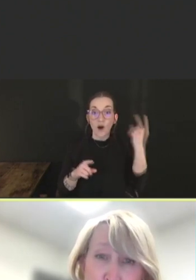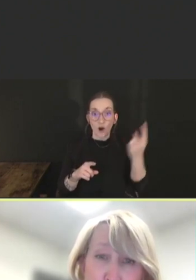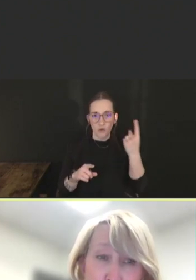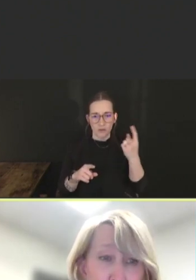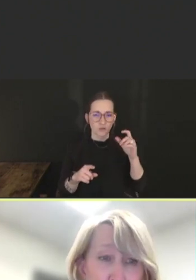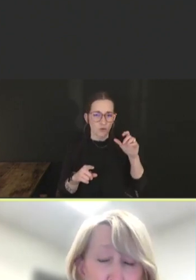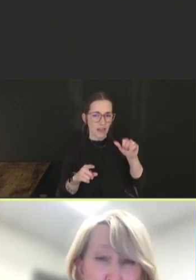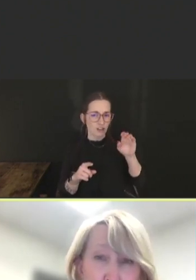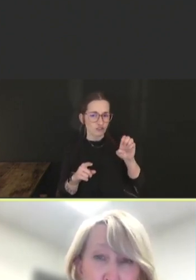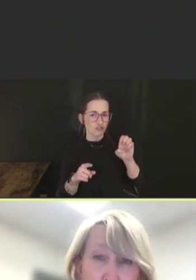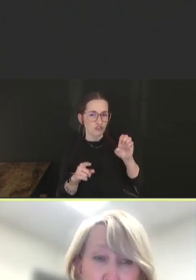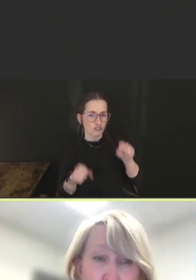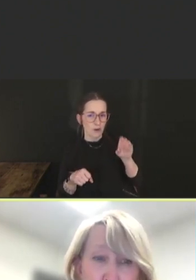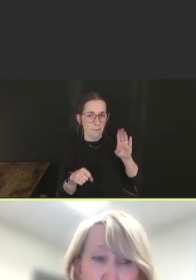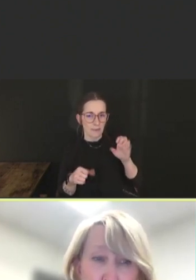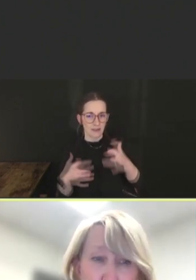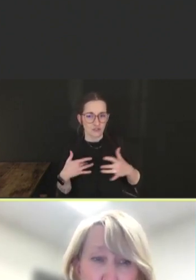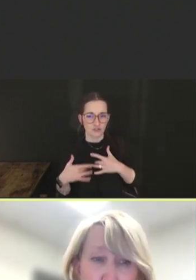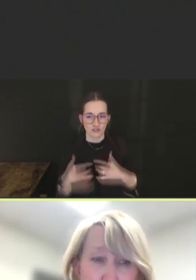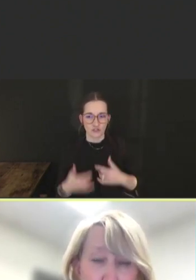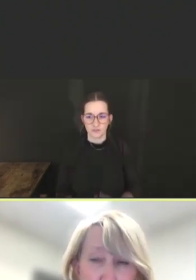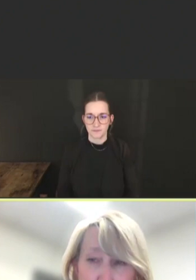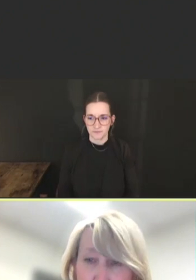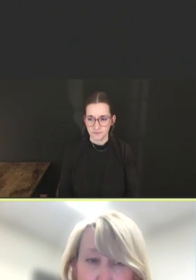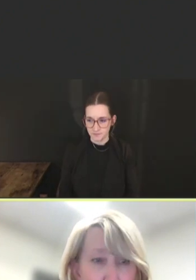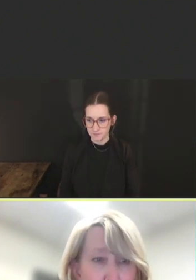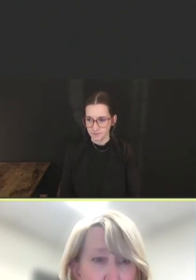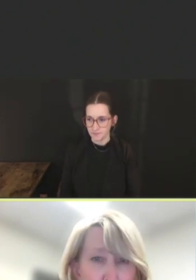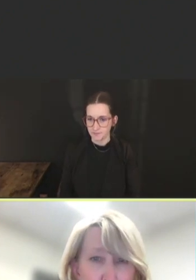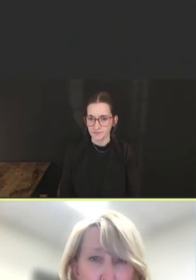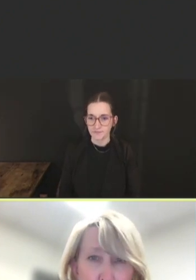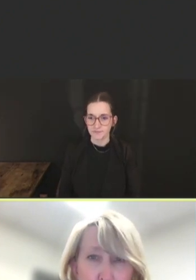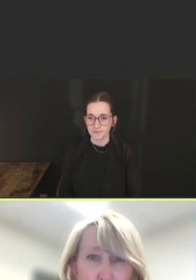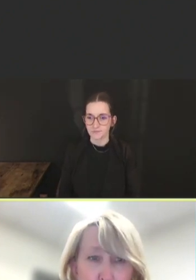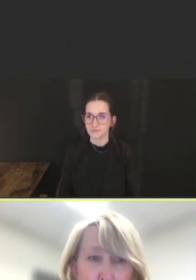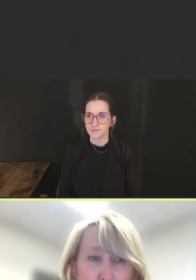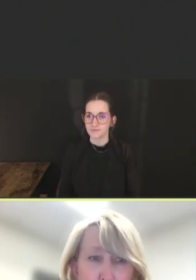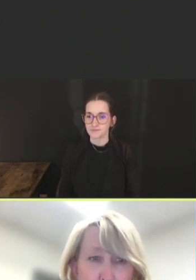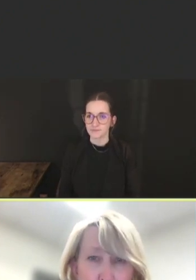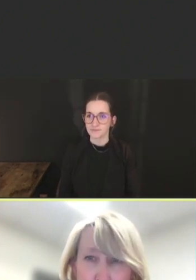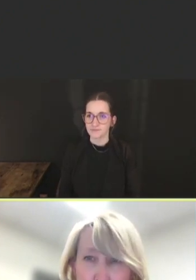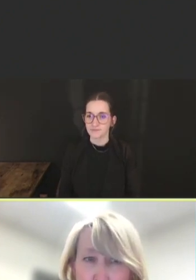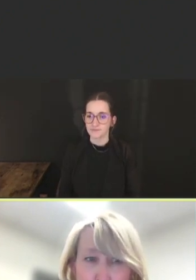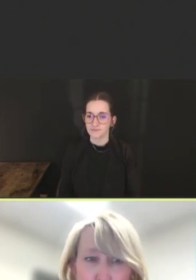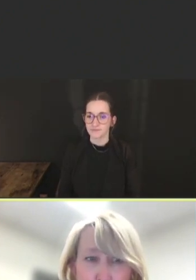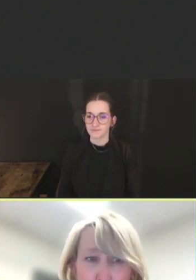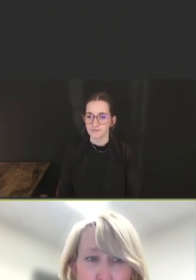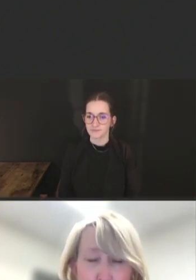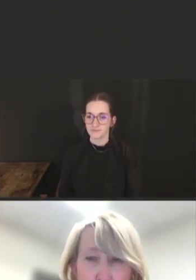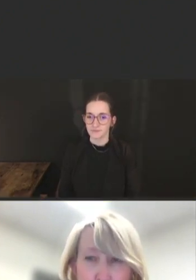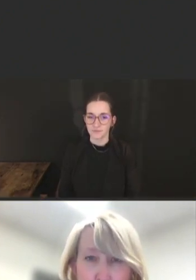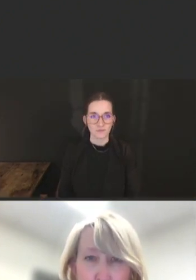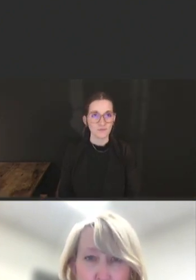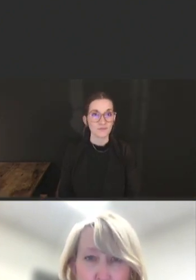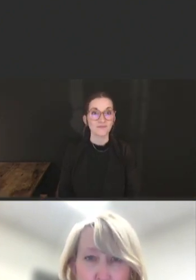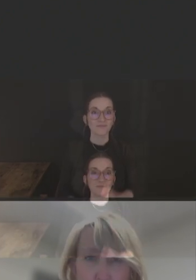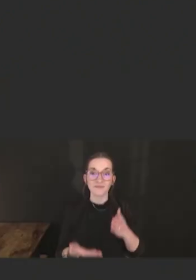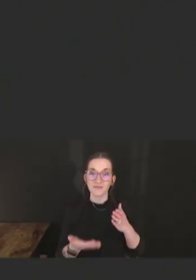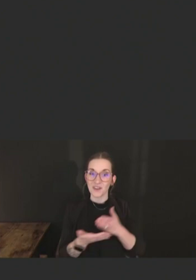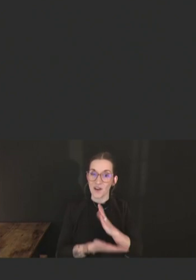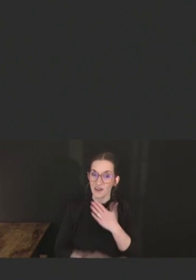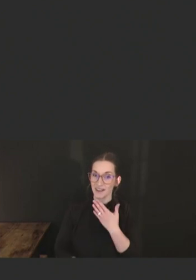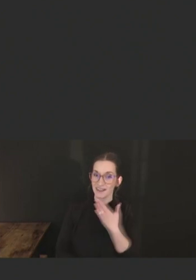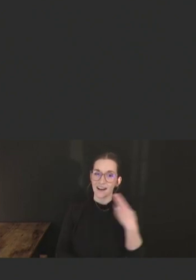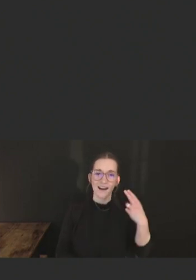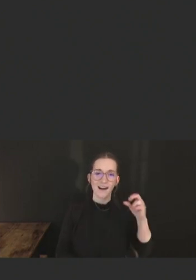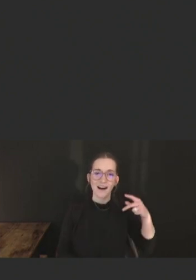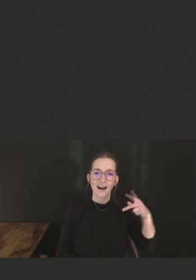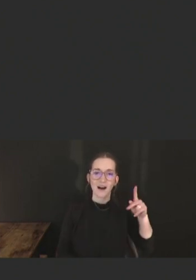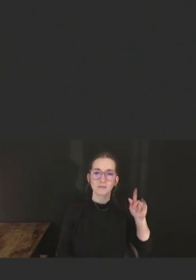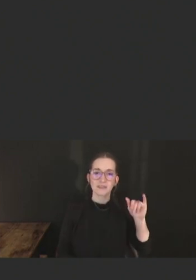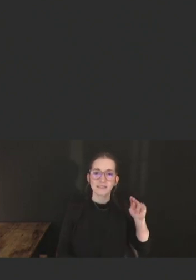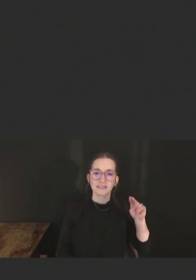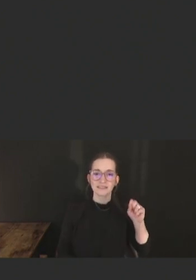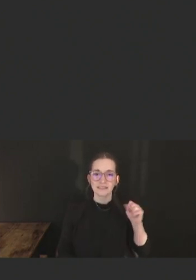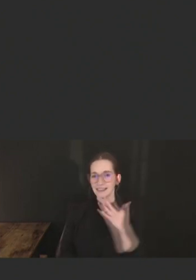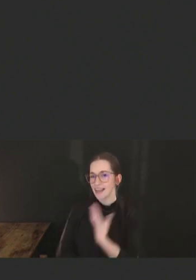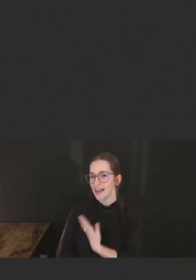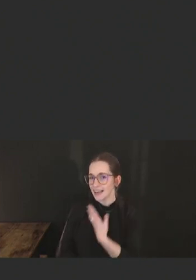Robert Hopkins: All right, thank you for that important discussion.